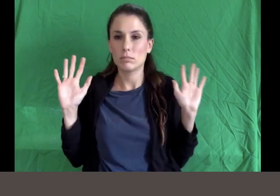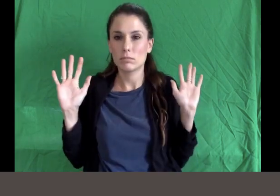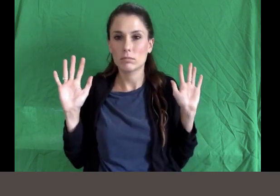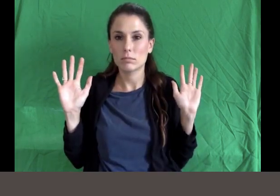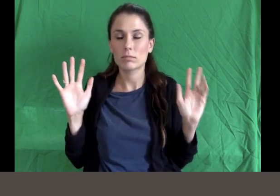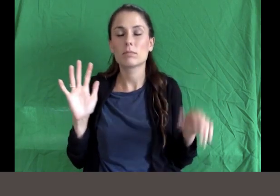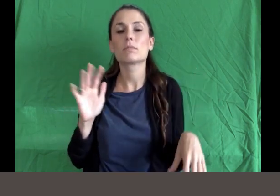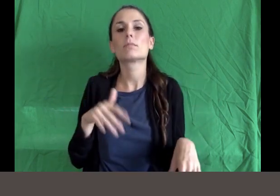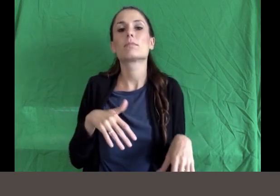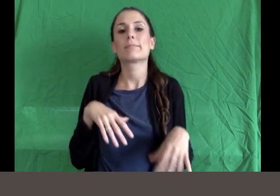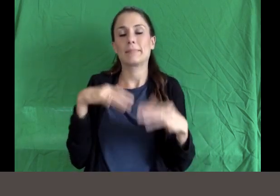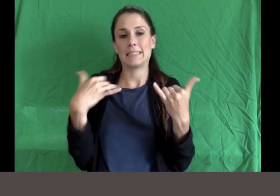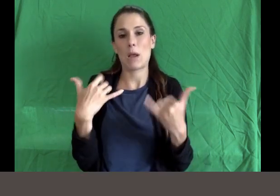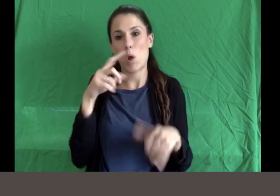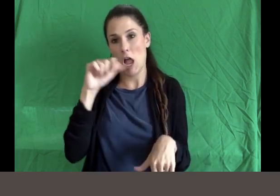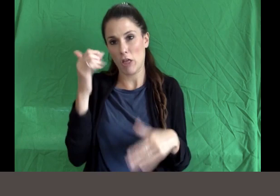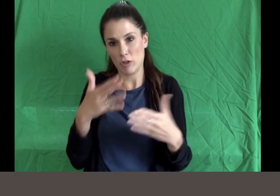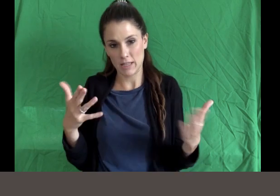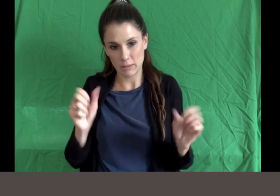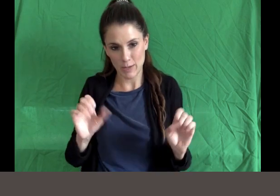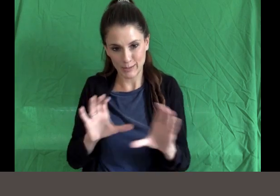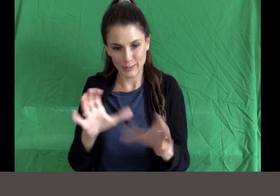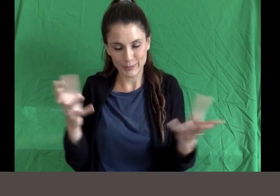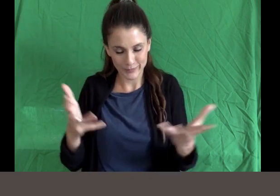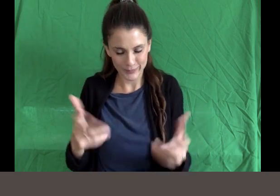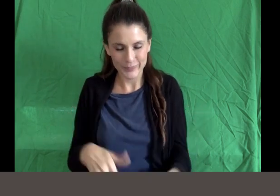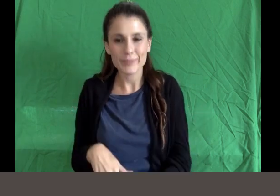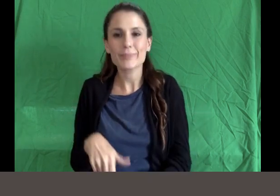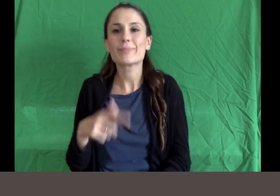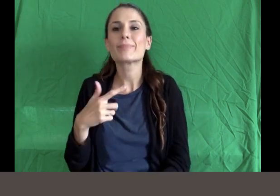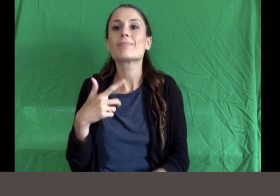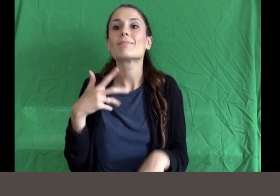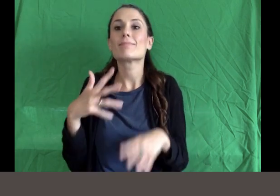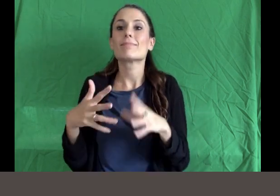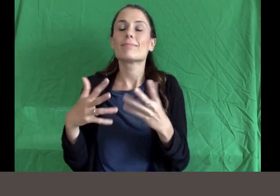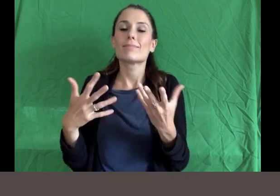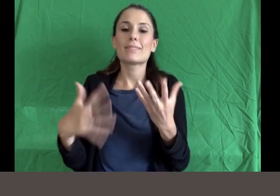depict our data we can actually just annotate our data so i'll take that bar chart and i'll flip it